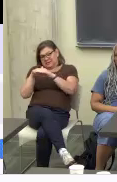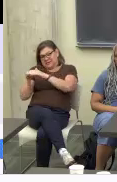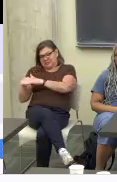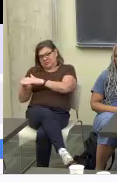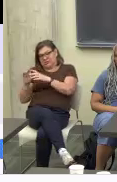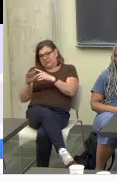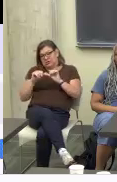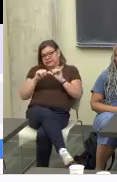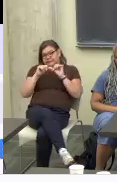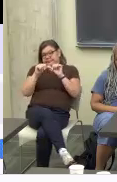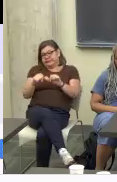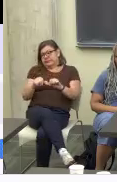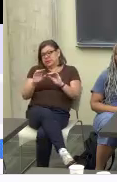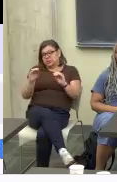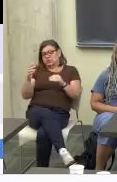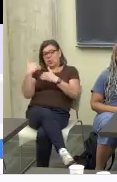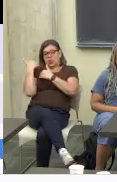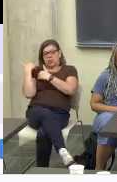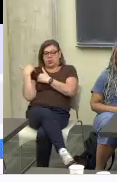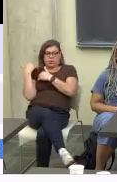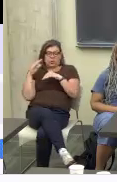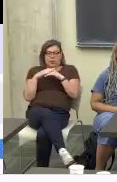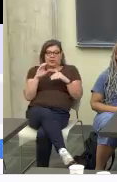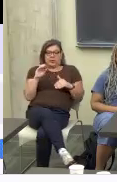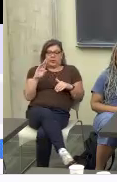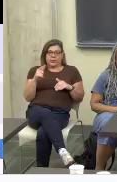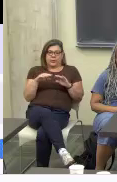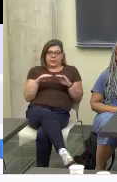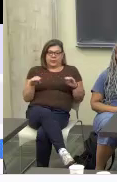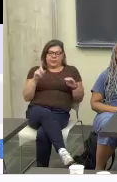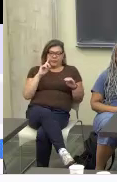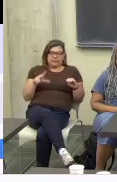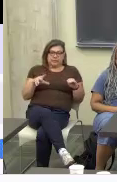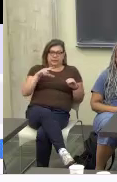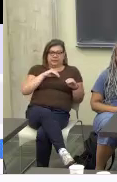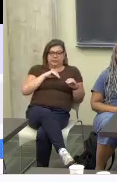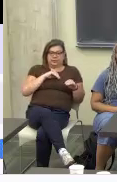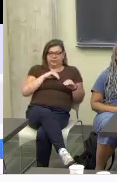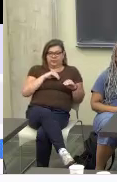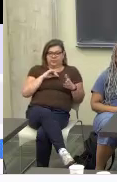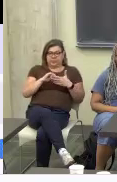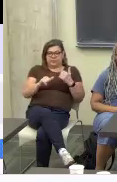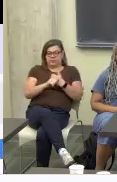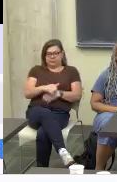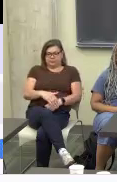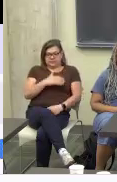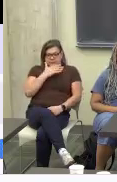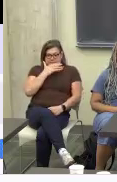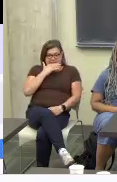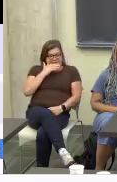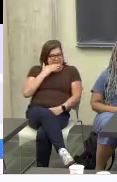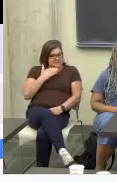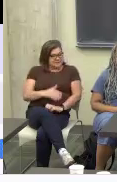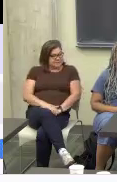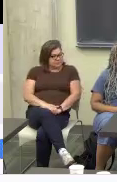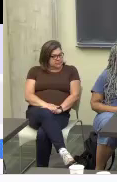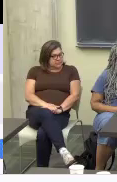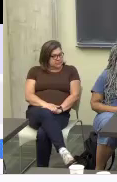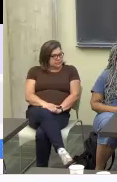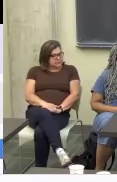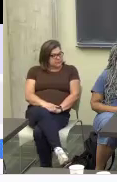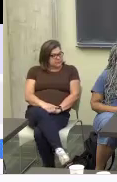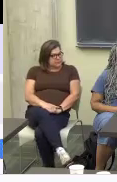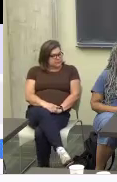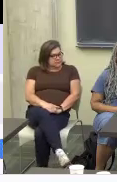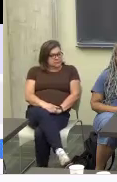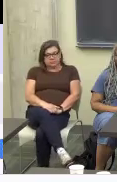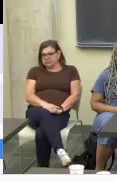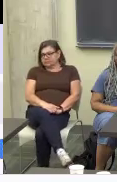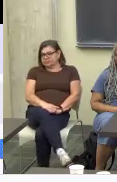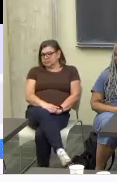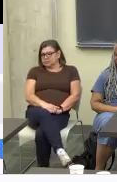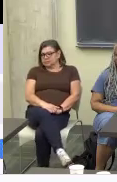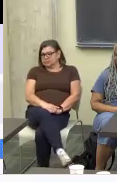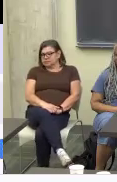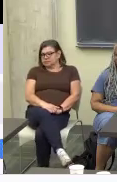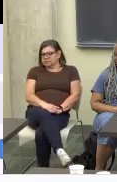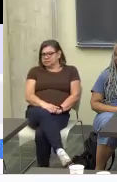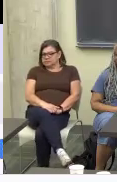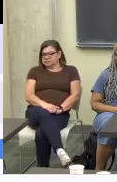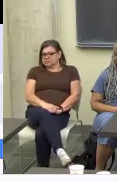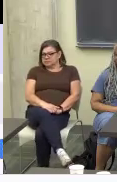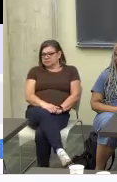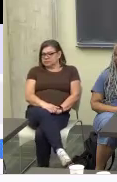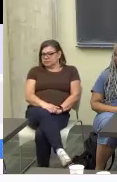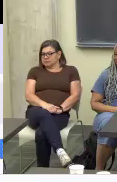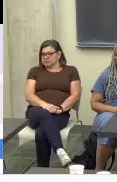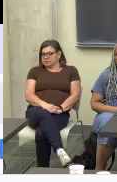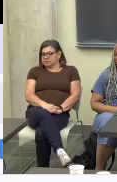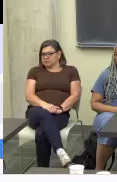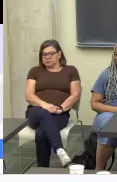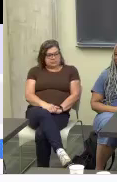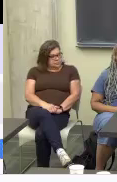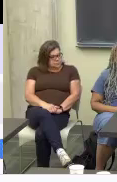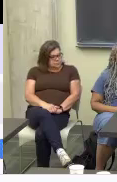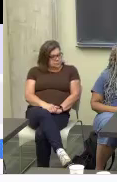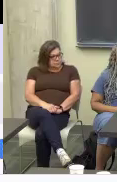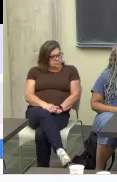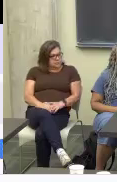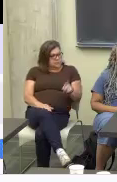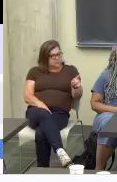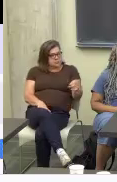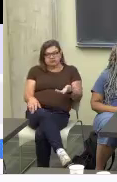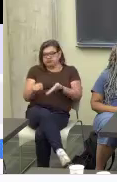no accountability at the organization level for accepting the risk of that happening.